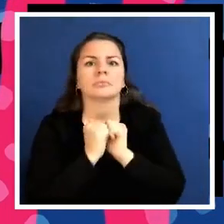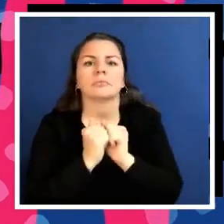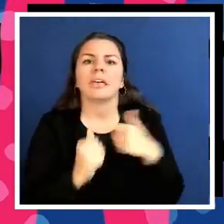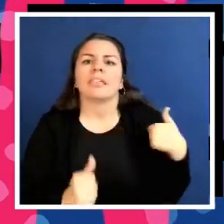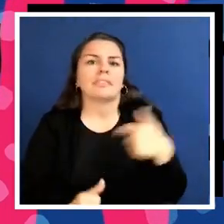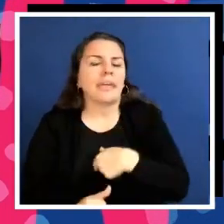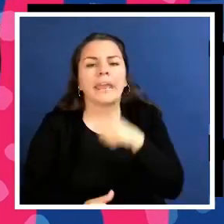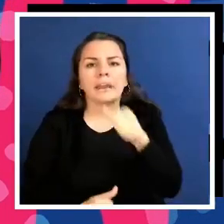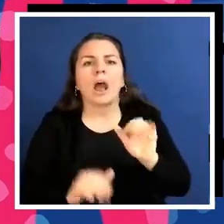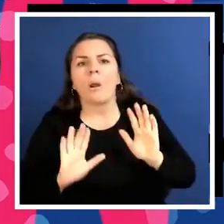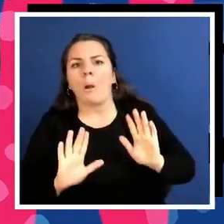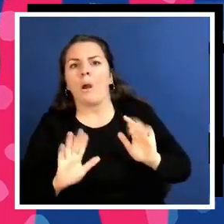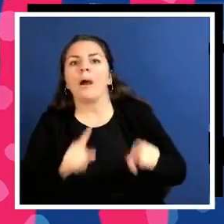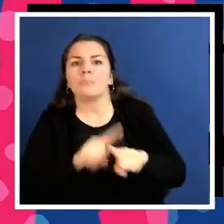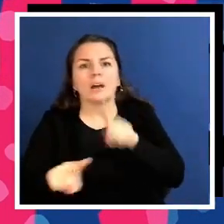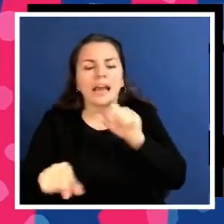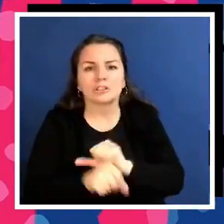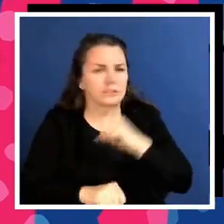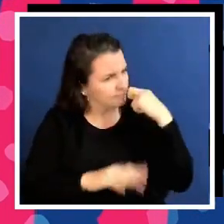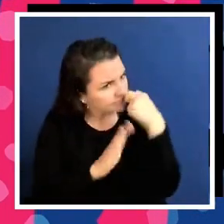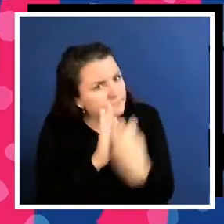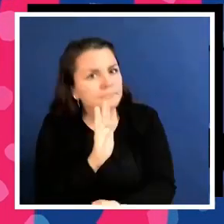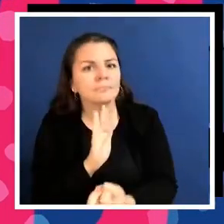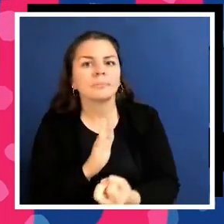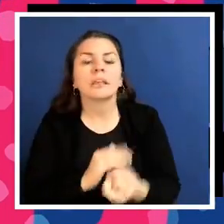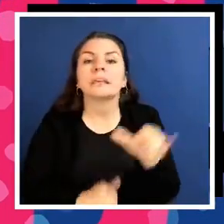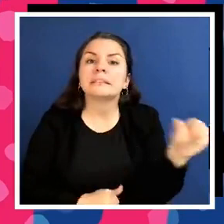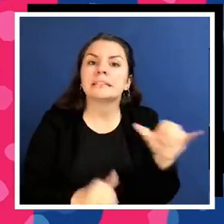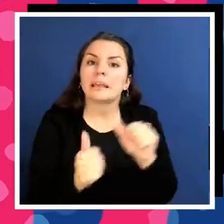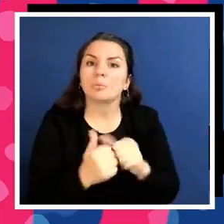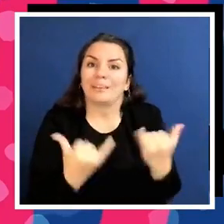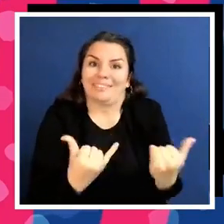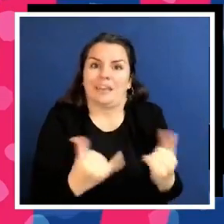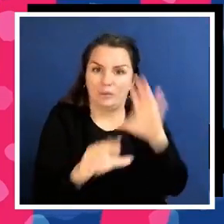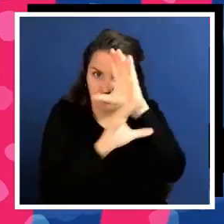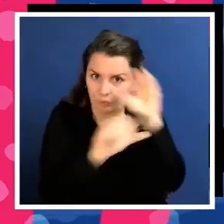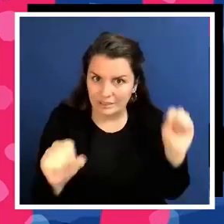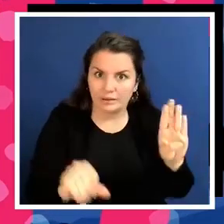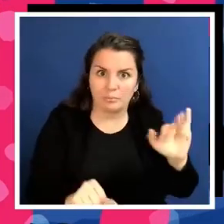LEADERS TOOK A WHOLE GOVERNMENT